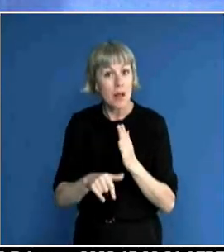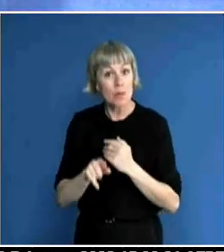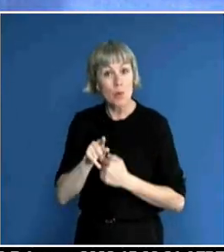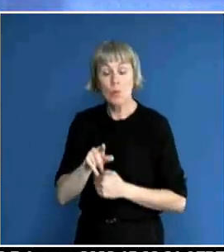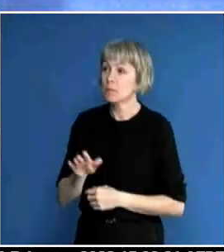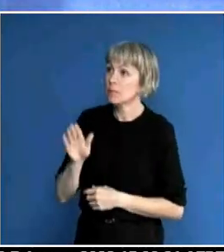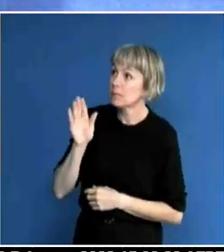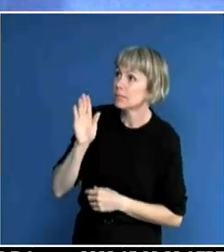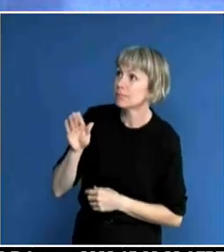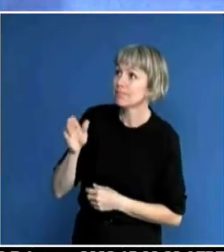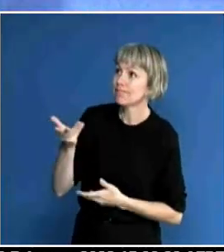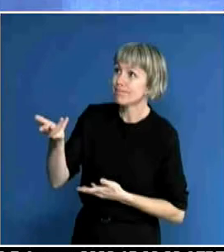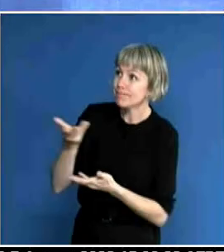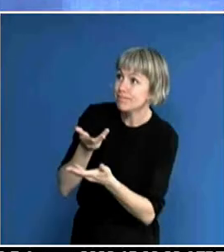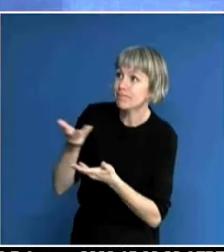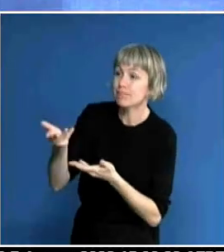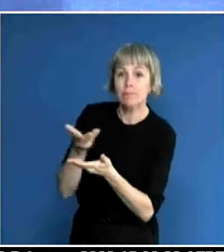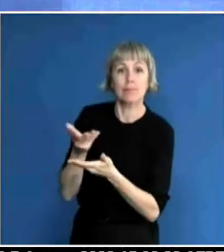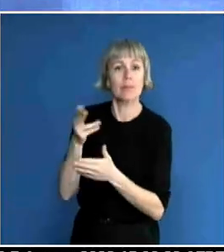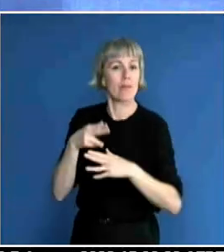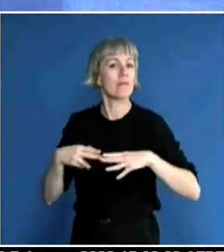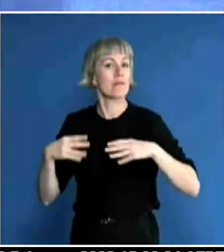And I won't go into them in detail, but they are in your statement.